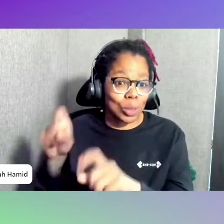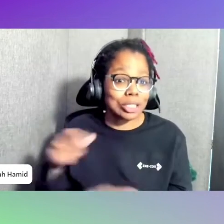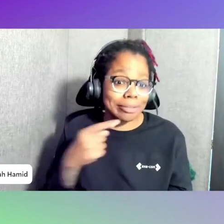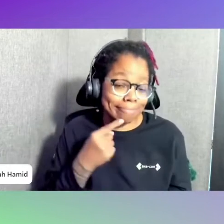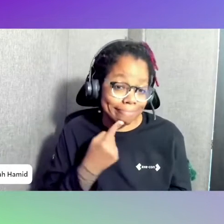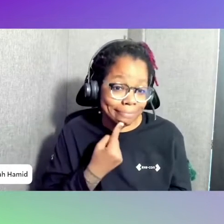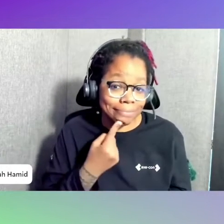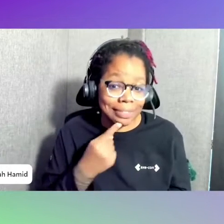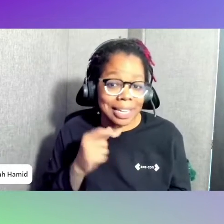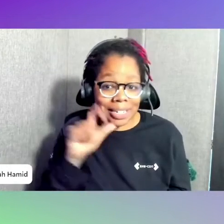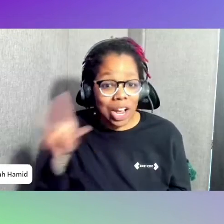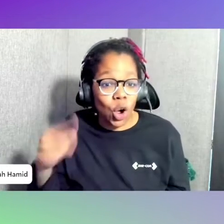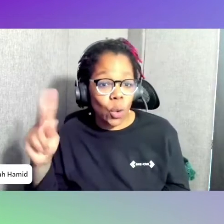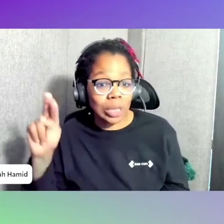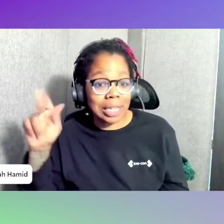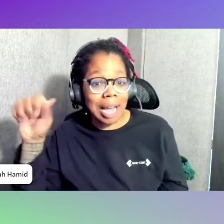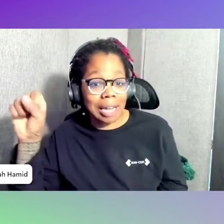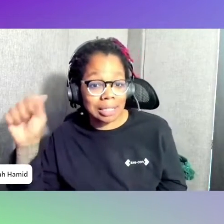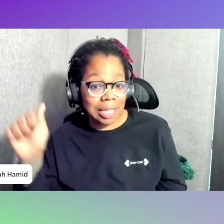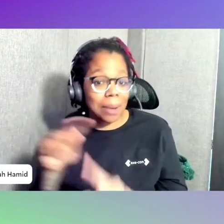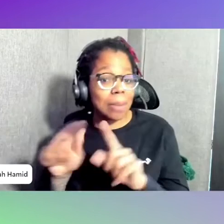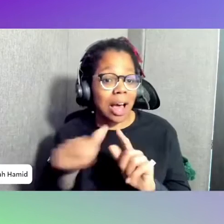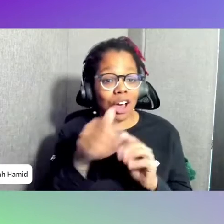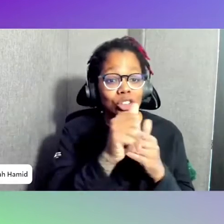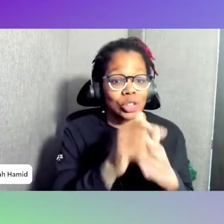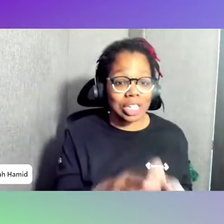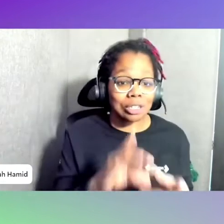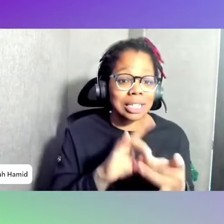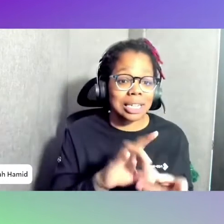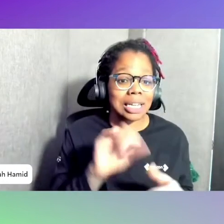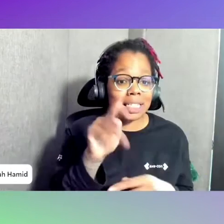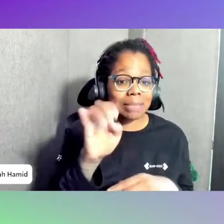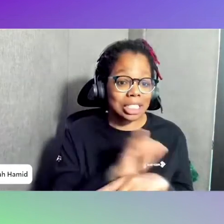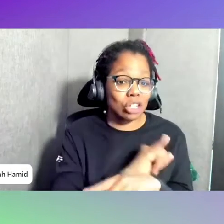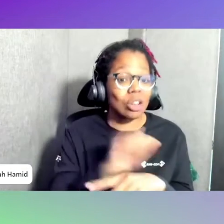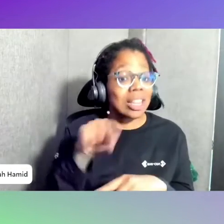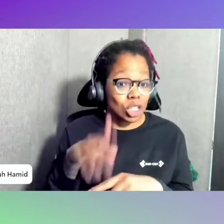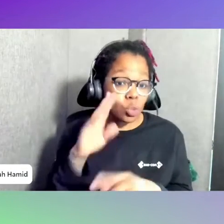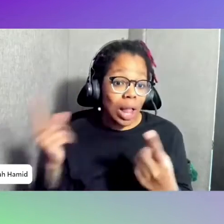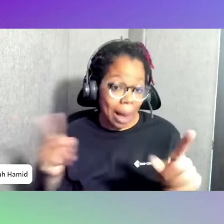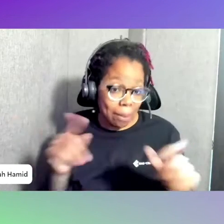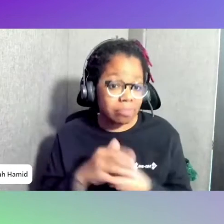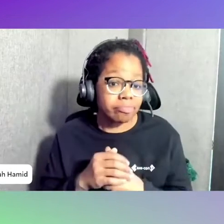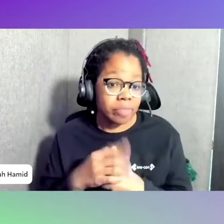right now from a space conference where these questions are being taken very seriously, by not only Nasa